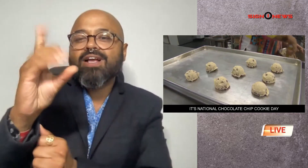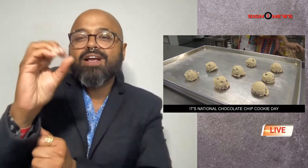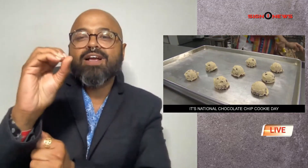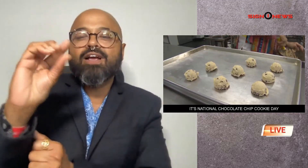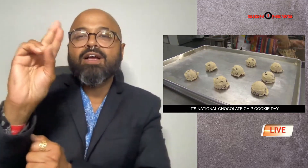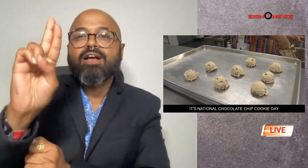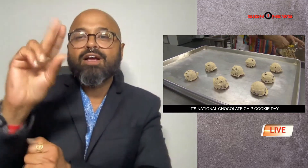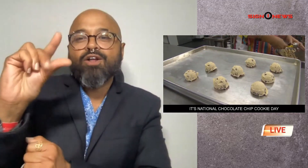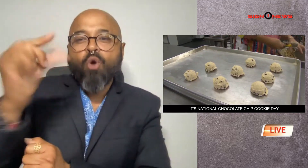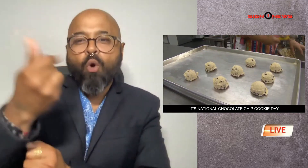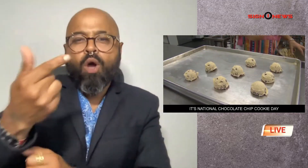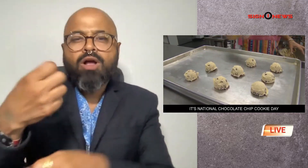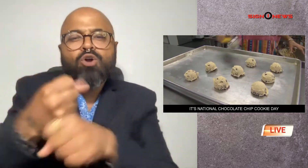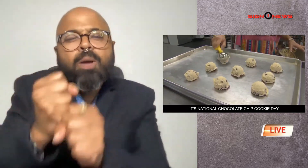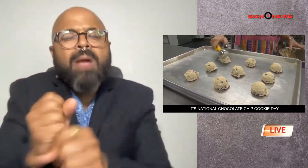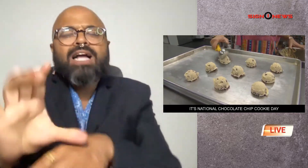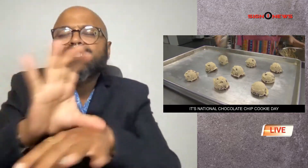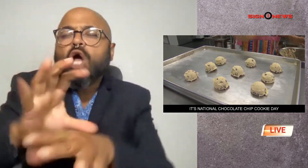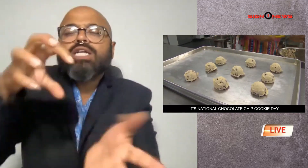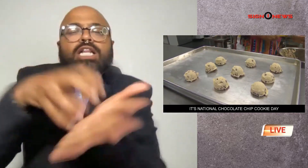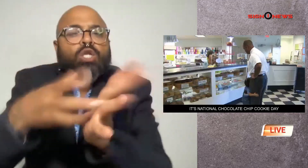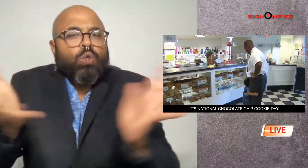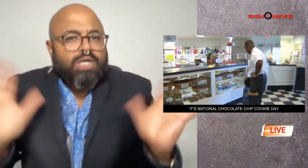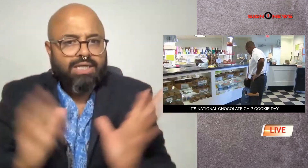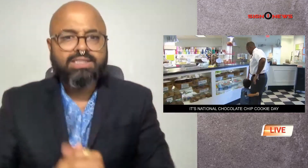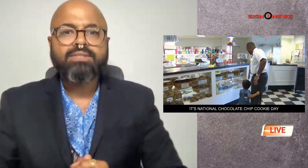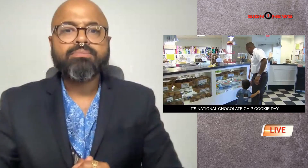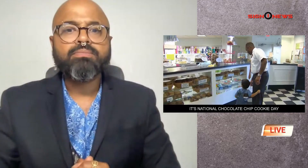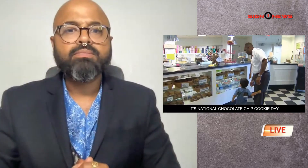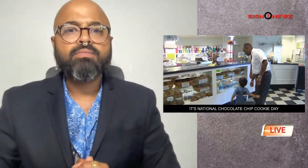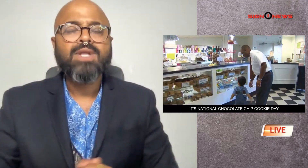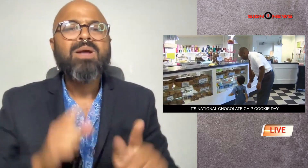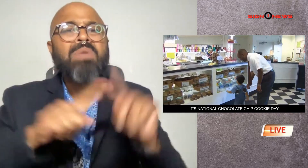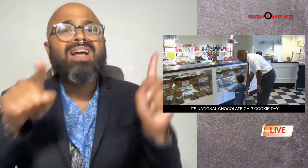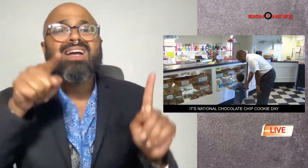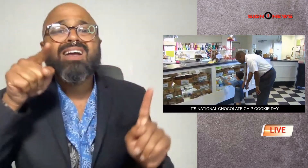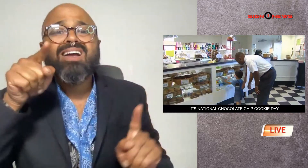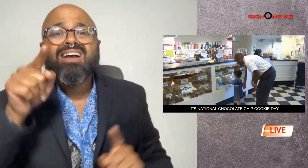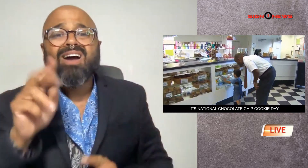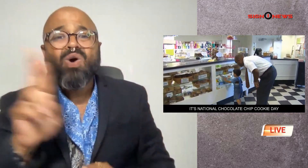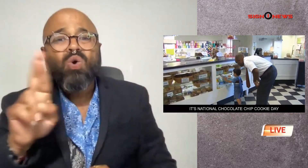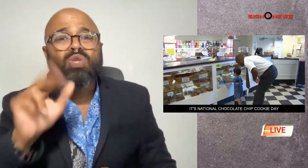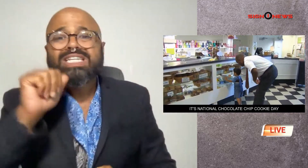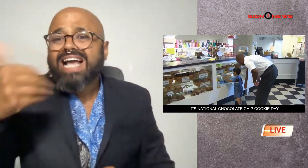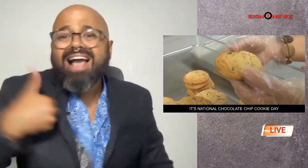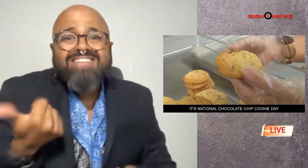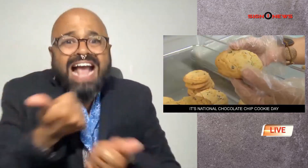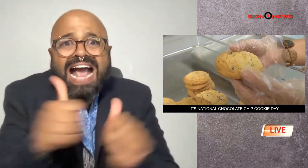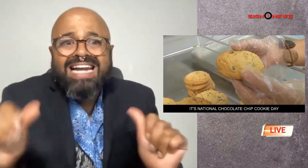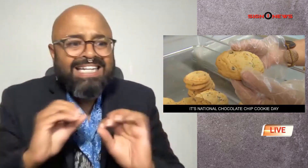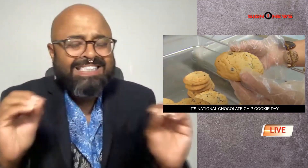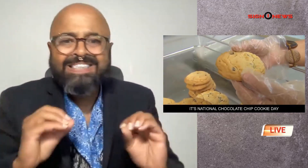she wanted to mix Baker's chocolate into the dough to make a chocolate cookie but she didn't have any